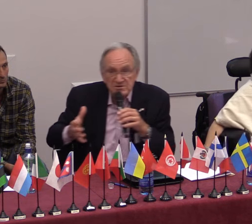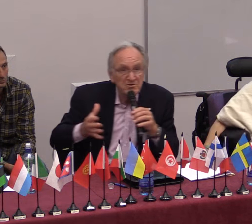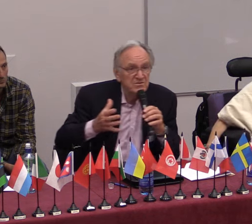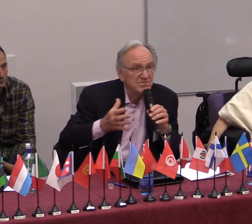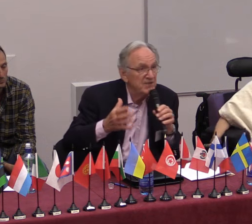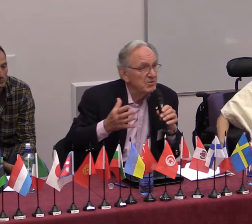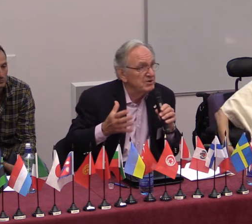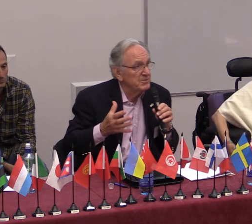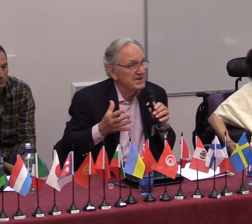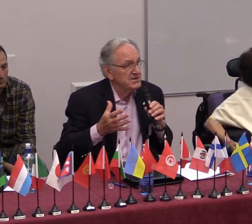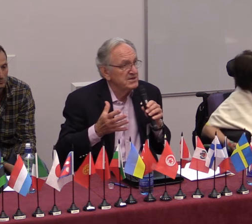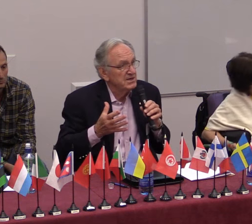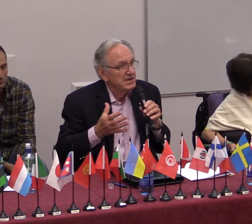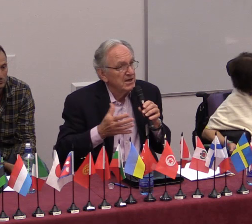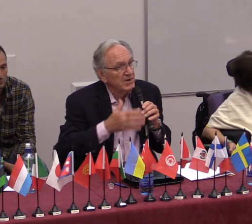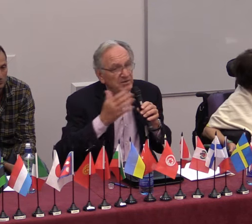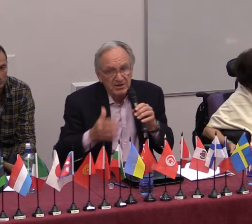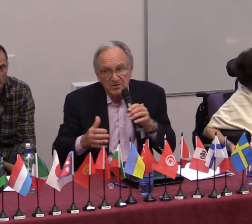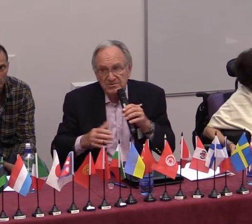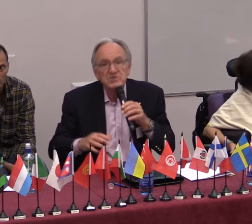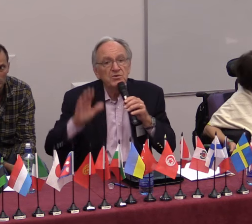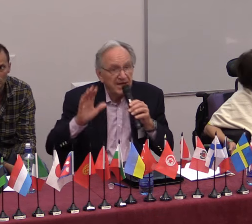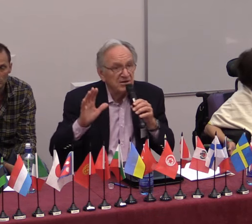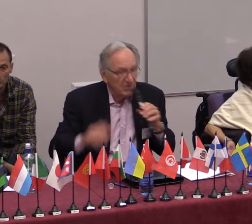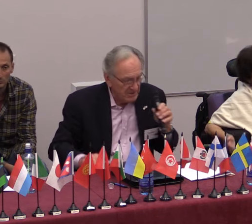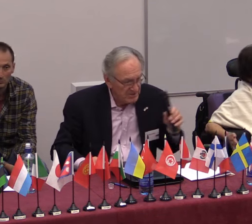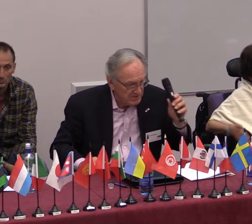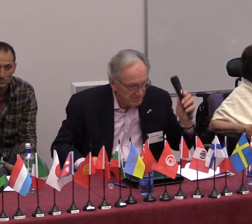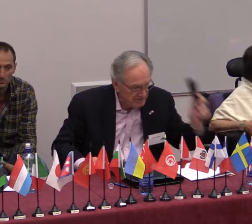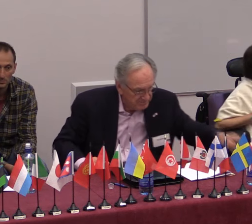their own micro enterprises around the globe, so thank you very much.